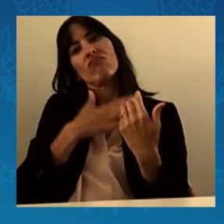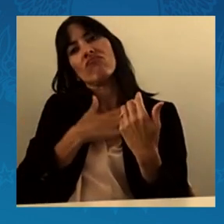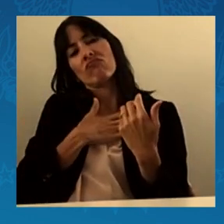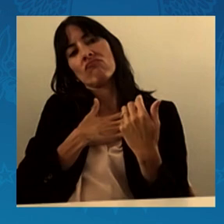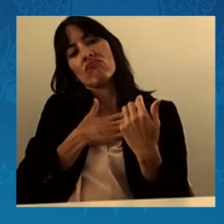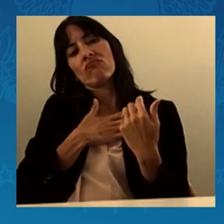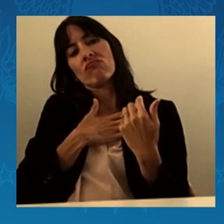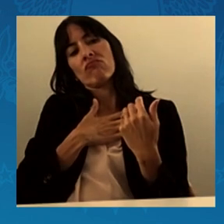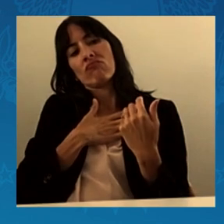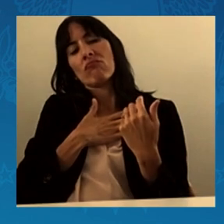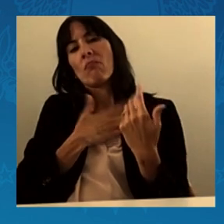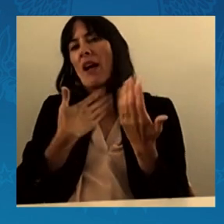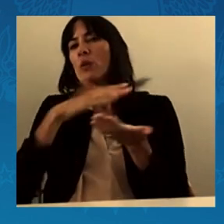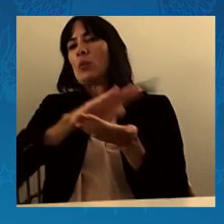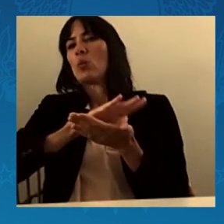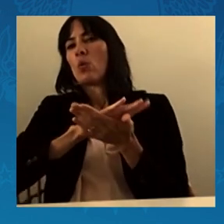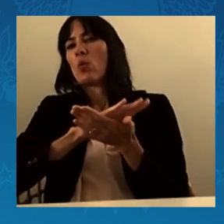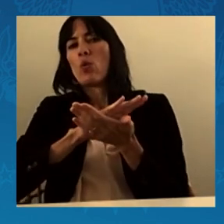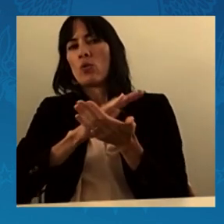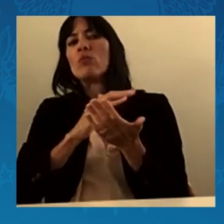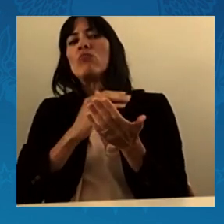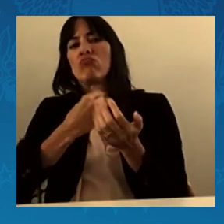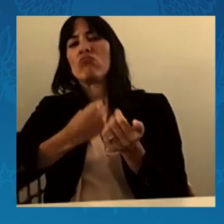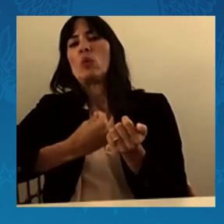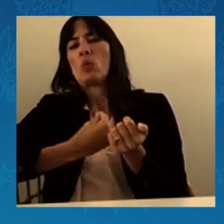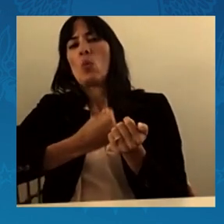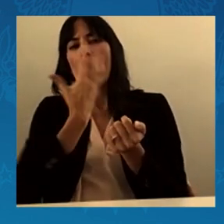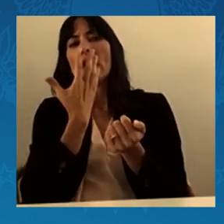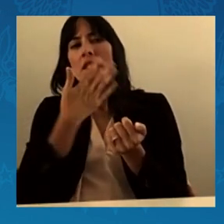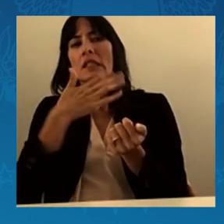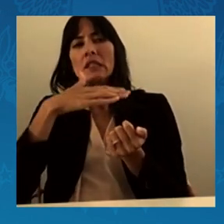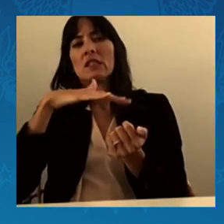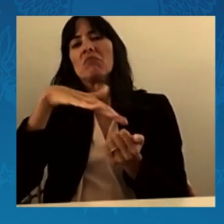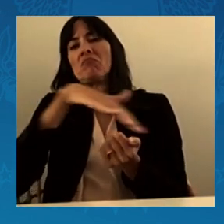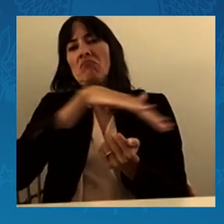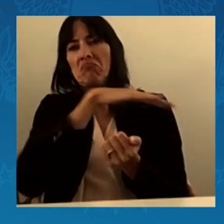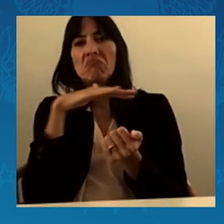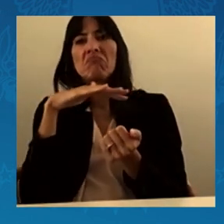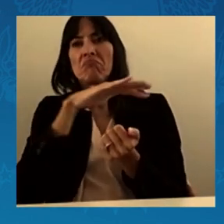where I was the only minority. And I wanted to go somewhere where I felt like I belonged.